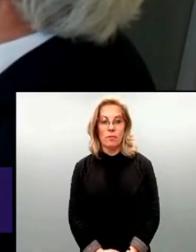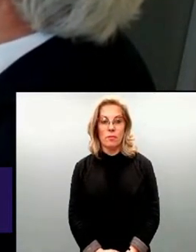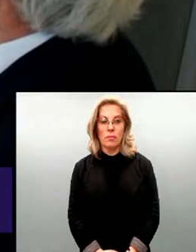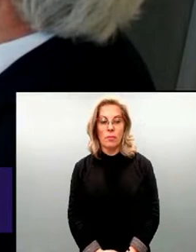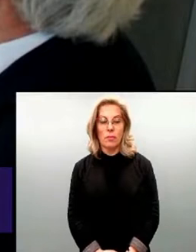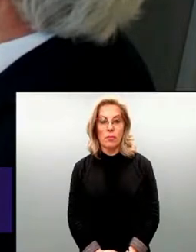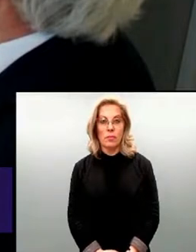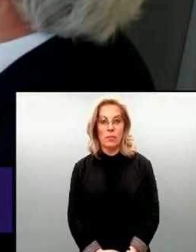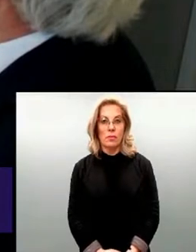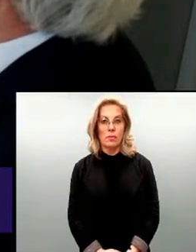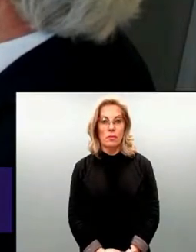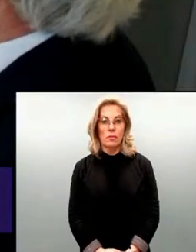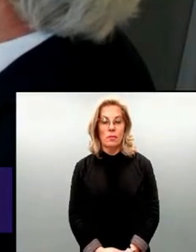language and communication and interaction.